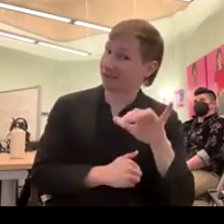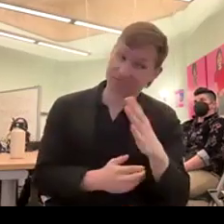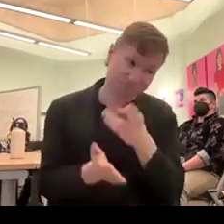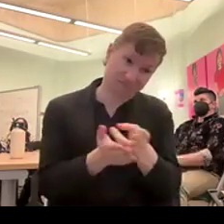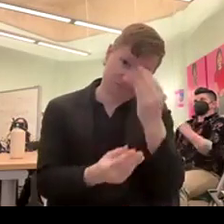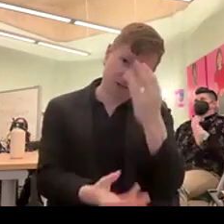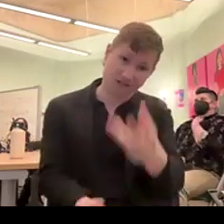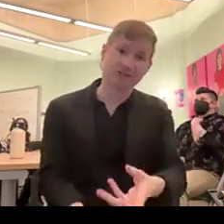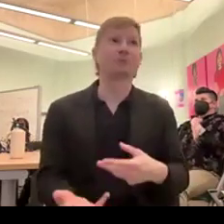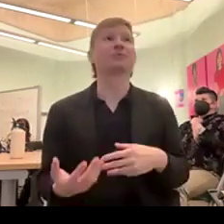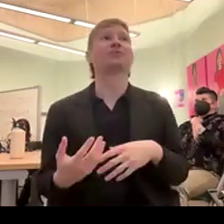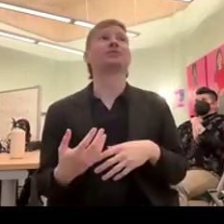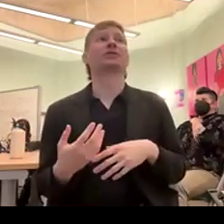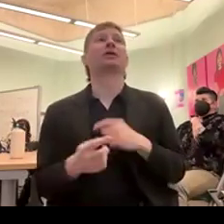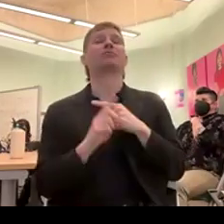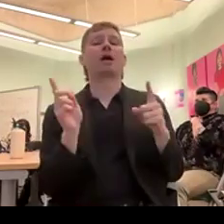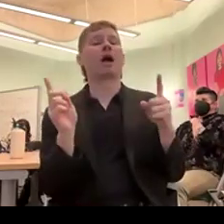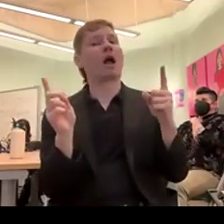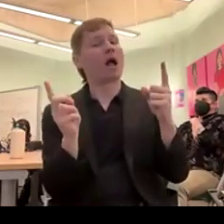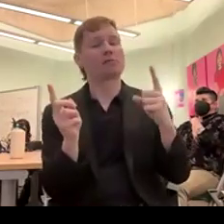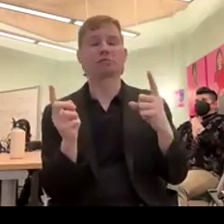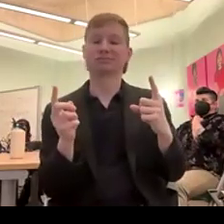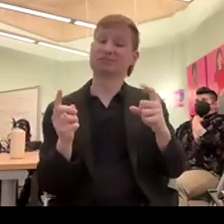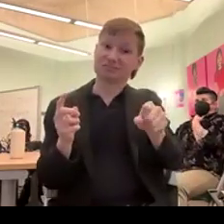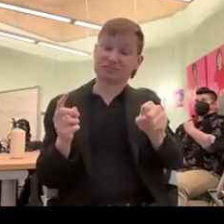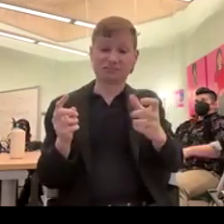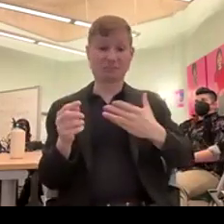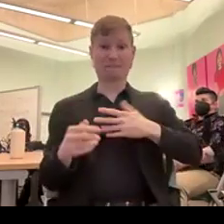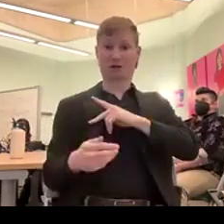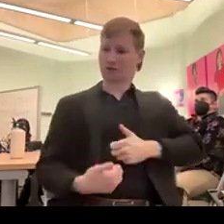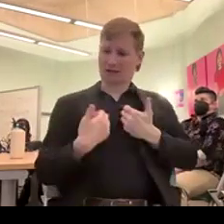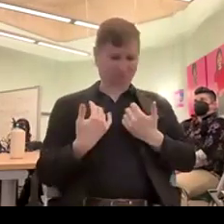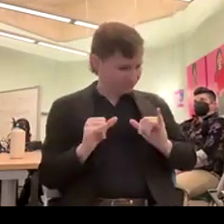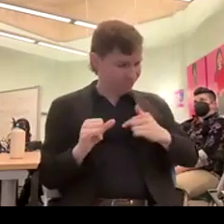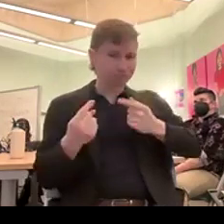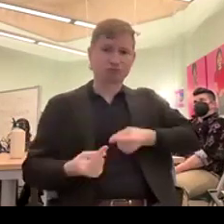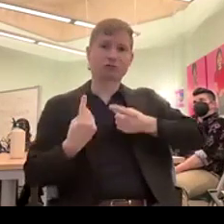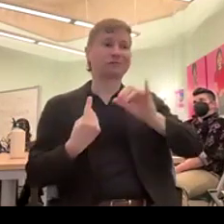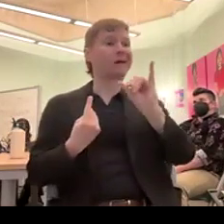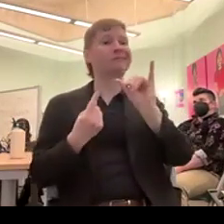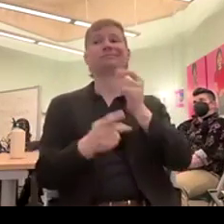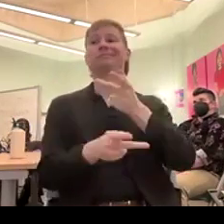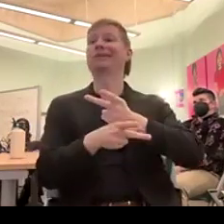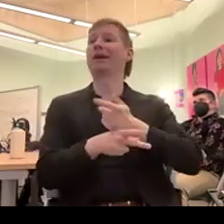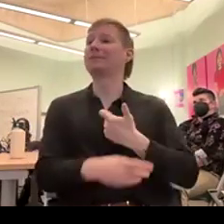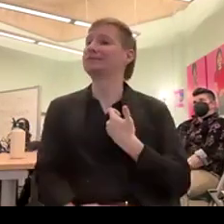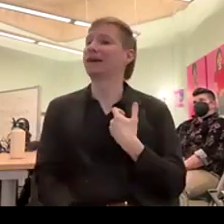week, sometimes it's really more than that, let's be honest. But I do struggle in my personal life